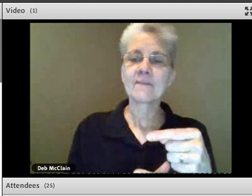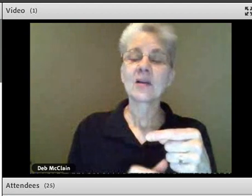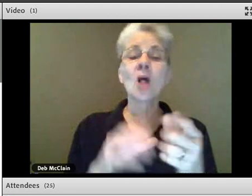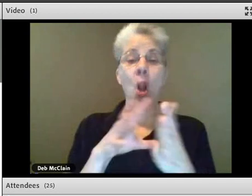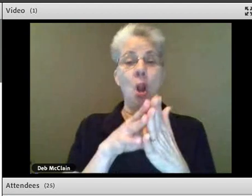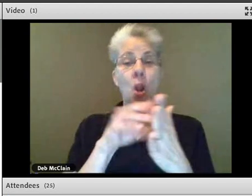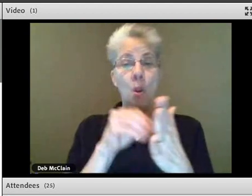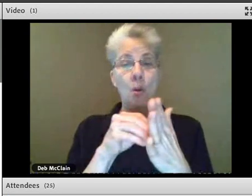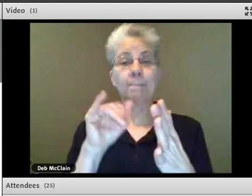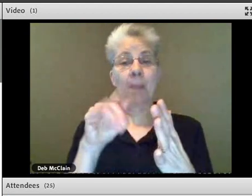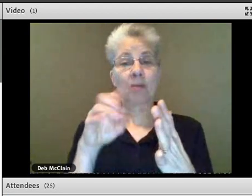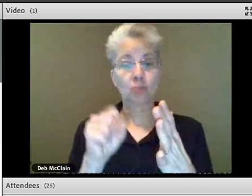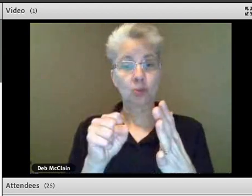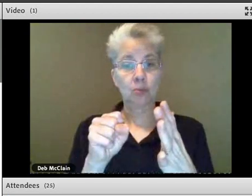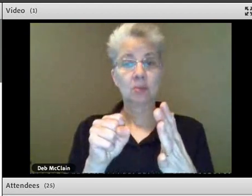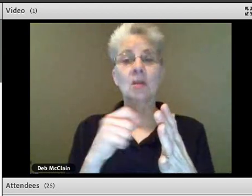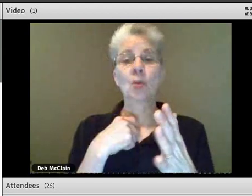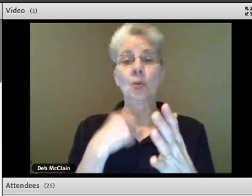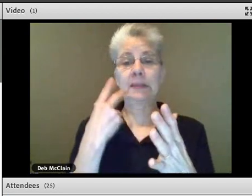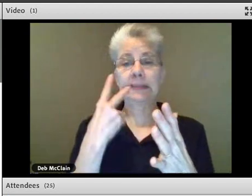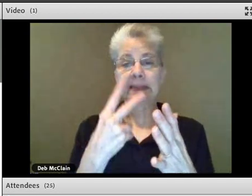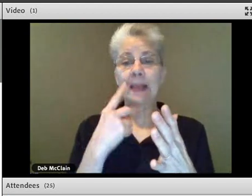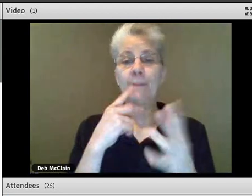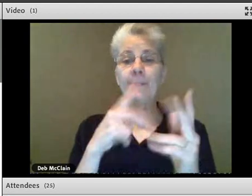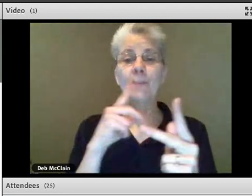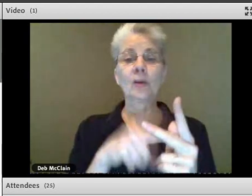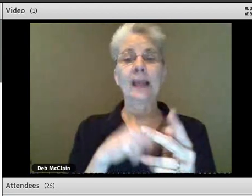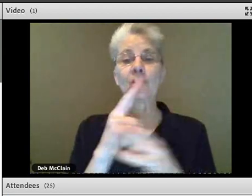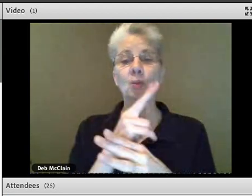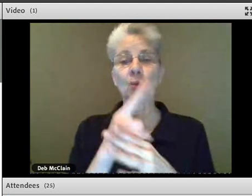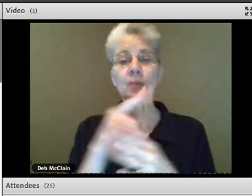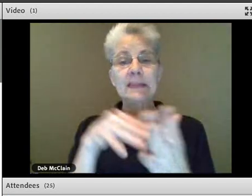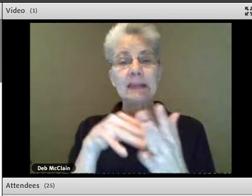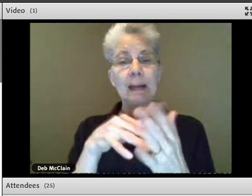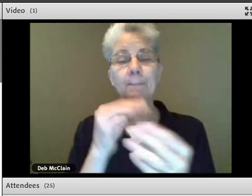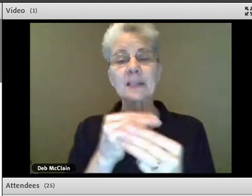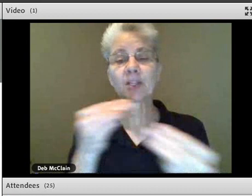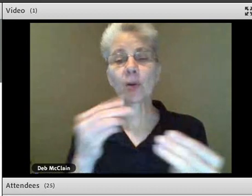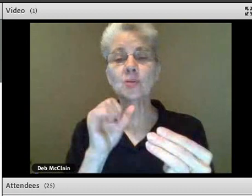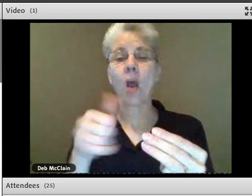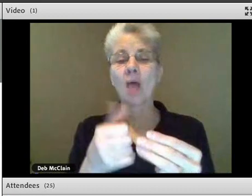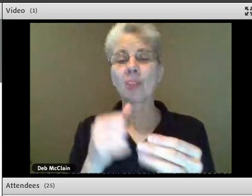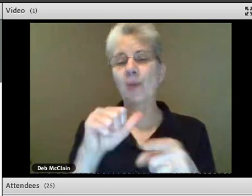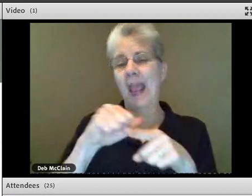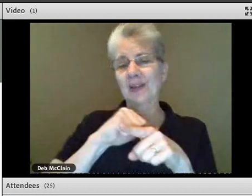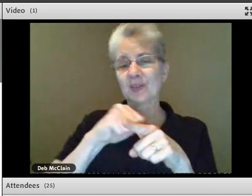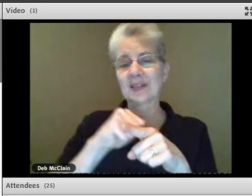that people can study materials or do other simple exercises, and so within your course management,